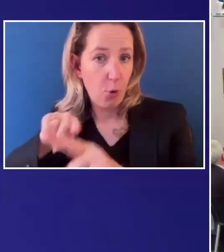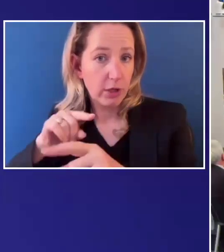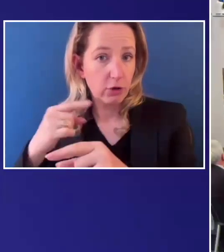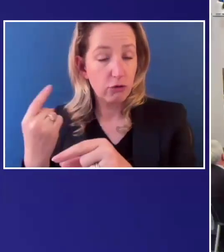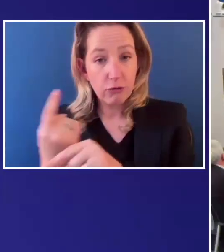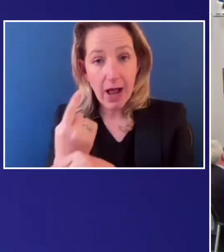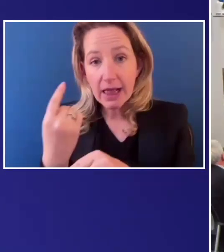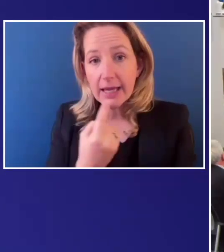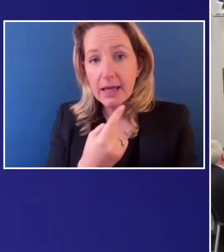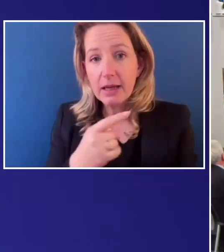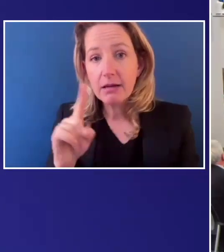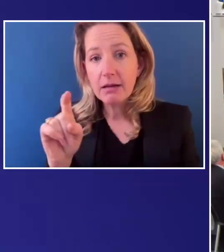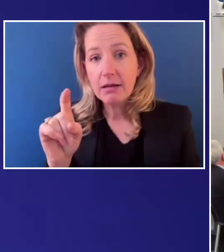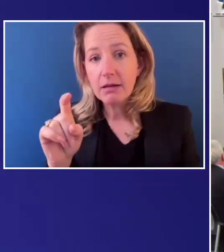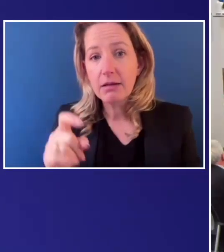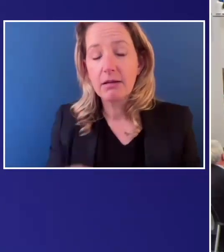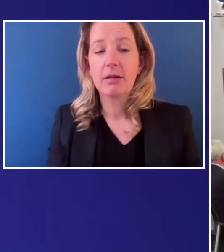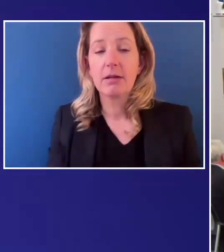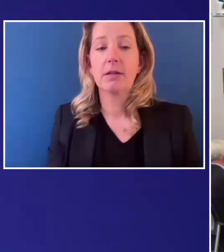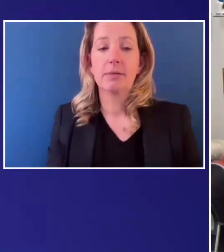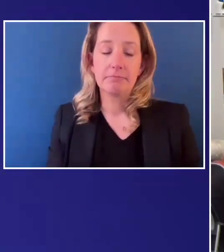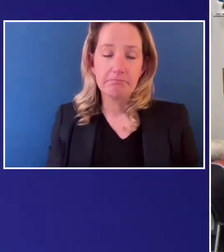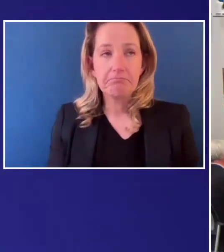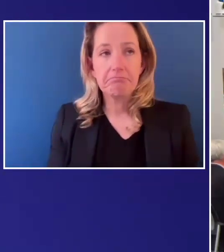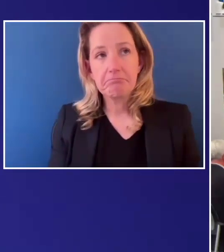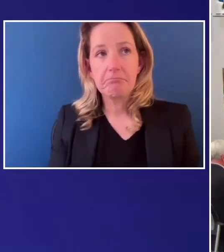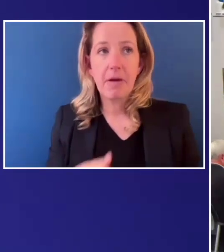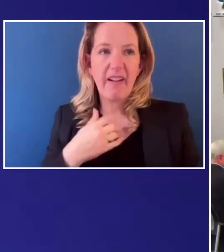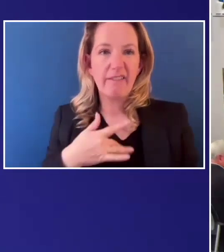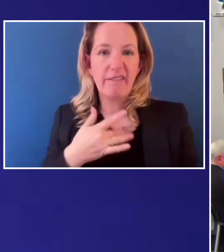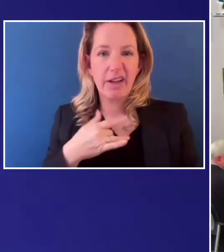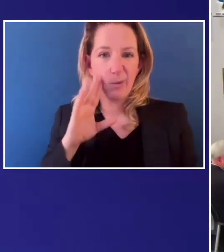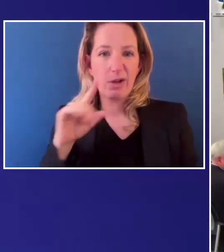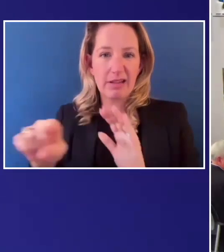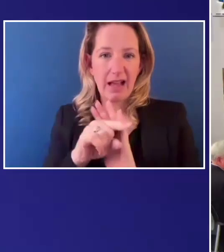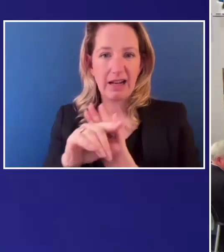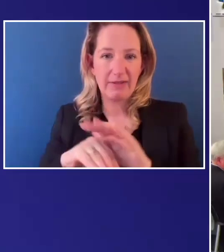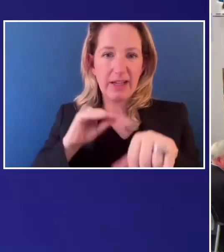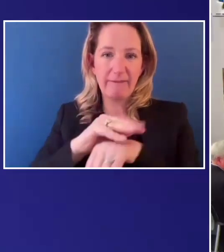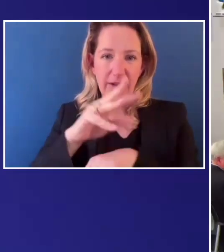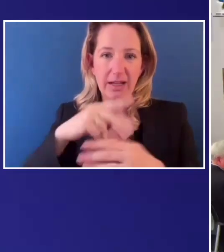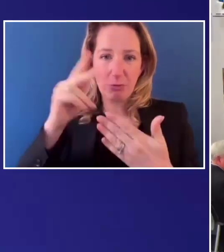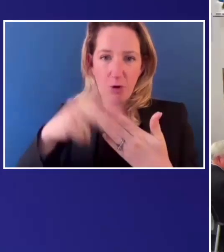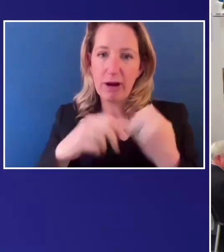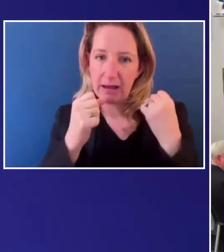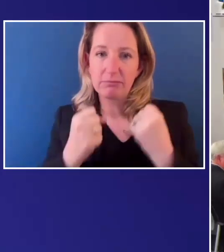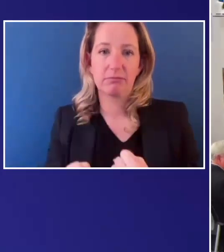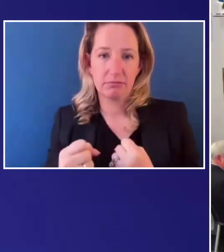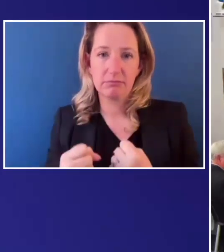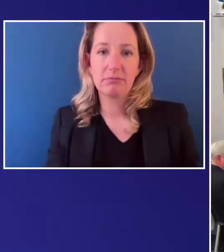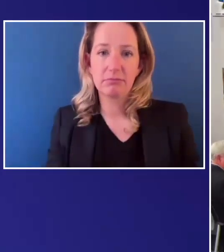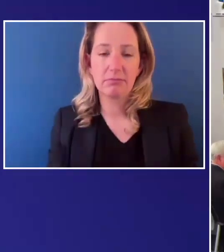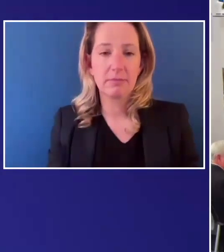so I think that's going to very negatively affect those programs. And I can tell you for a fact,